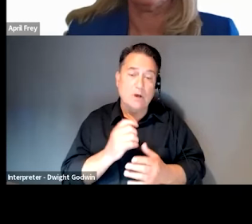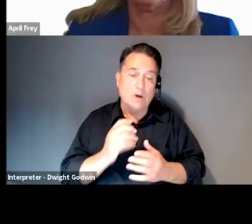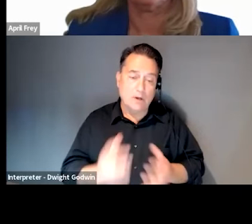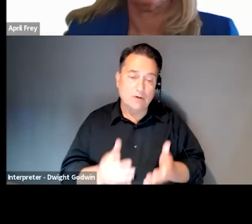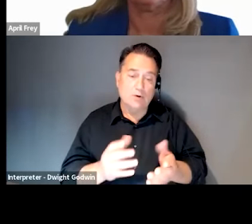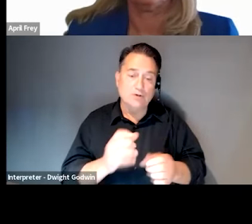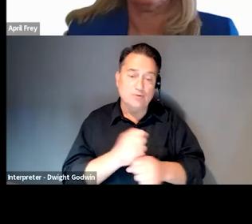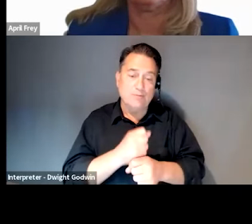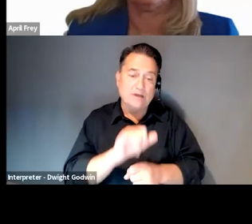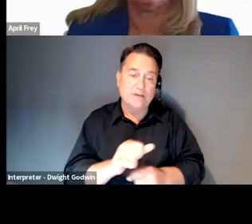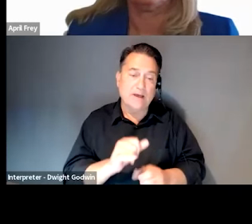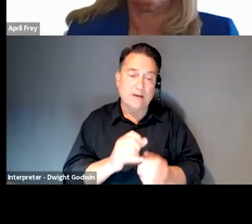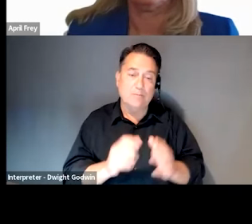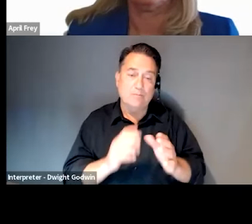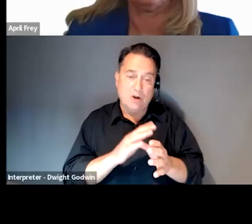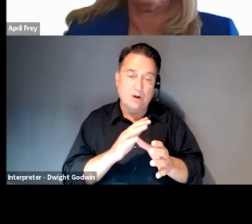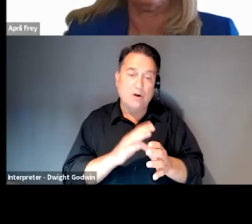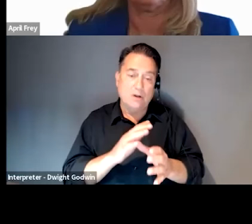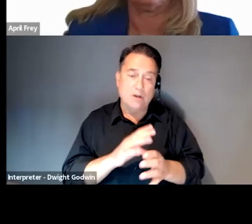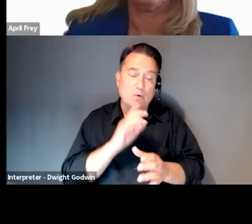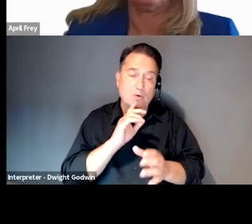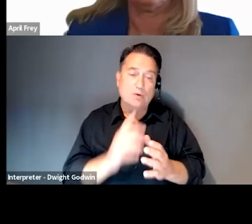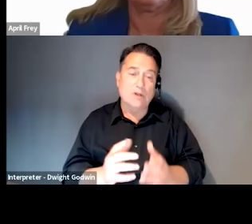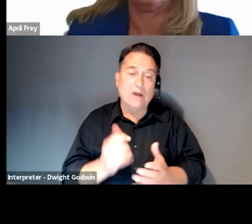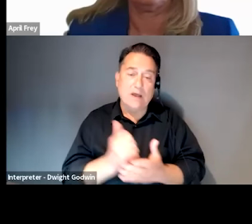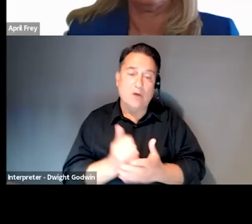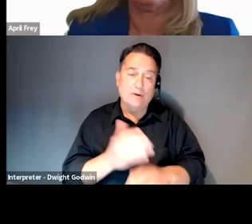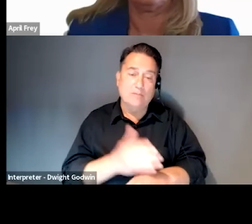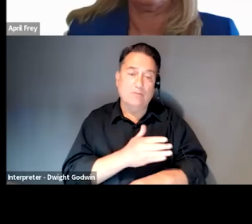It will dramatically improve both of your engagement and retention outcomes.